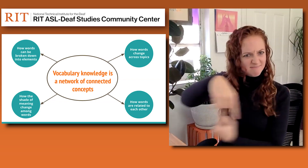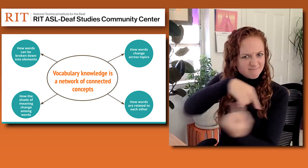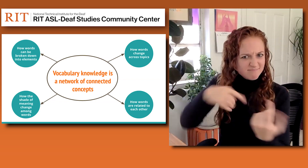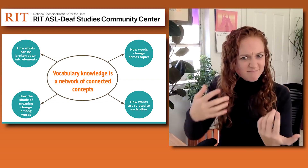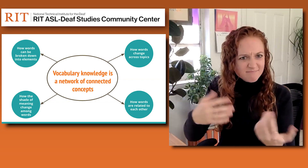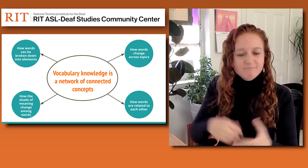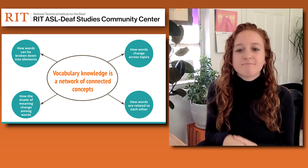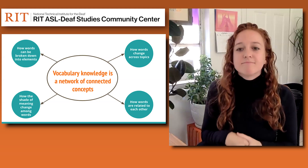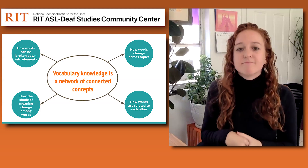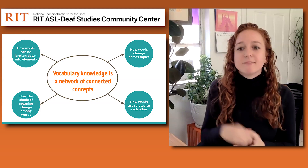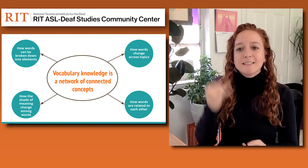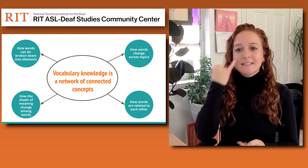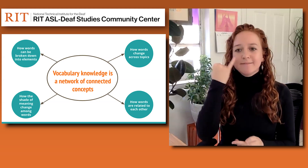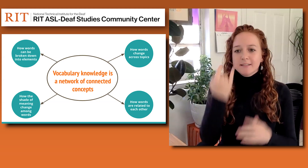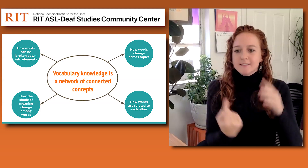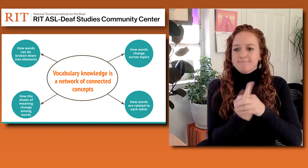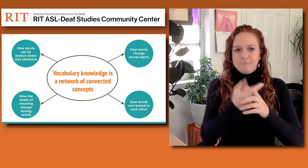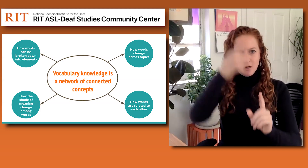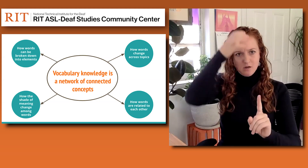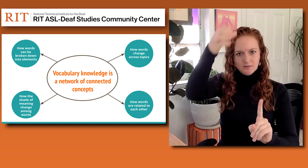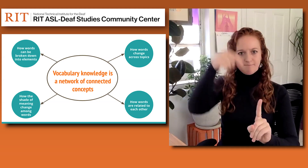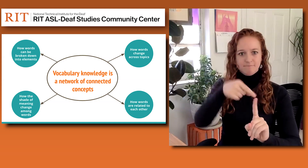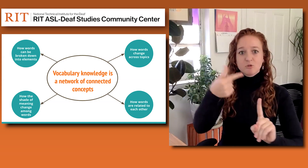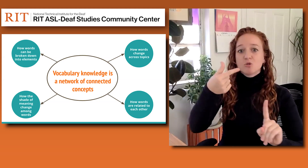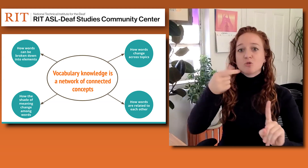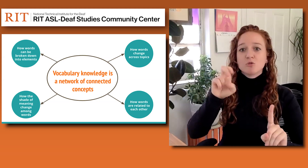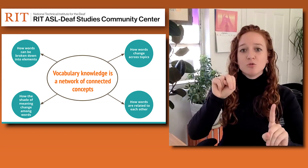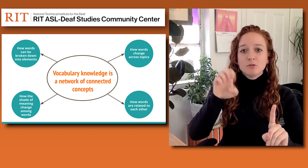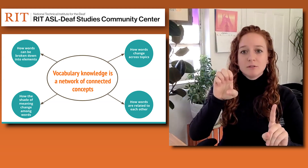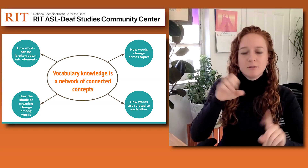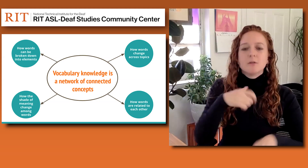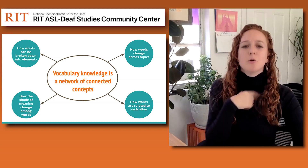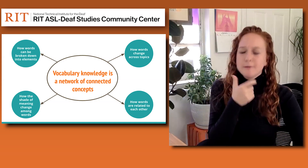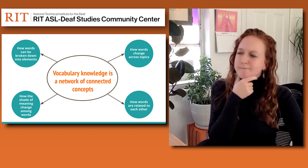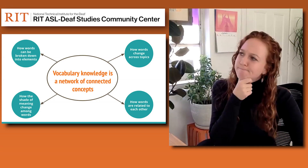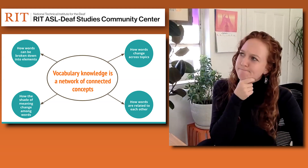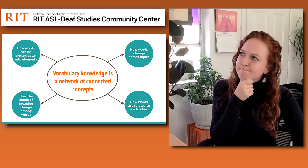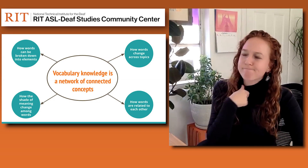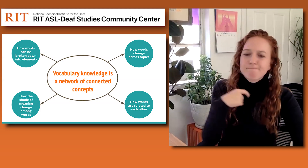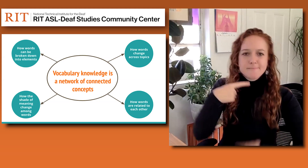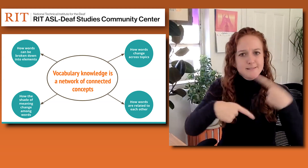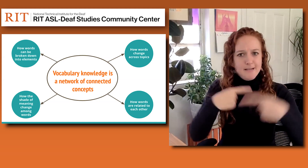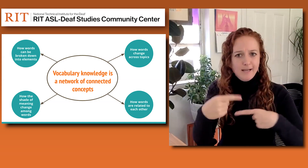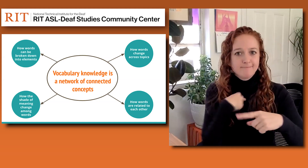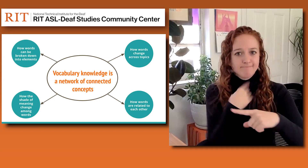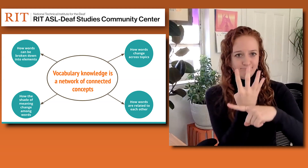How do words relate to each other? So, if we come up with a concept "gene,"